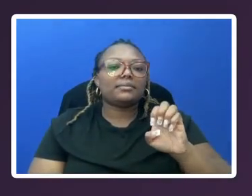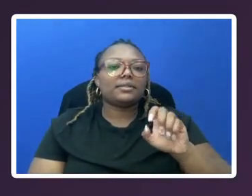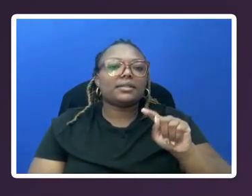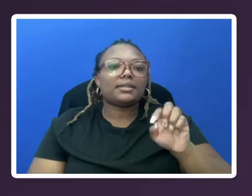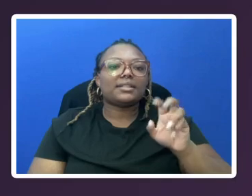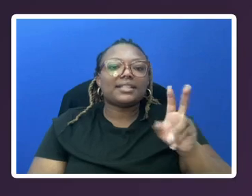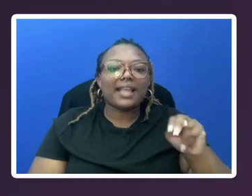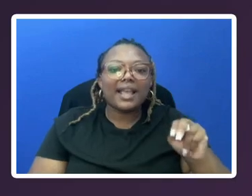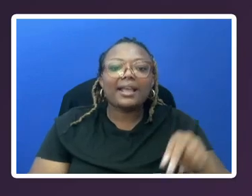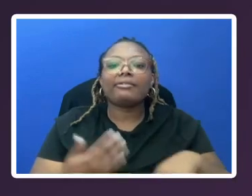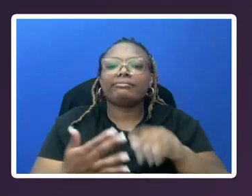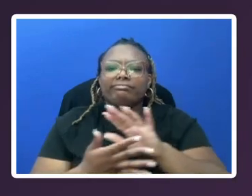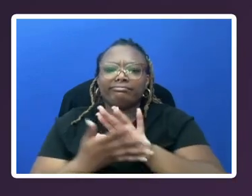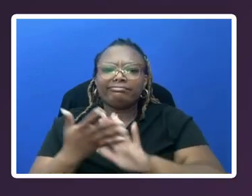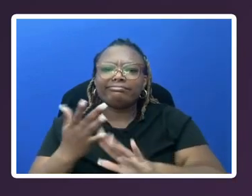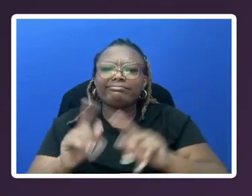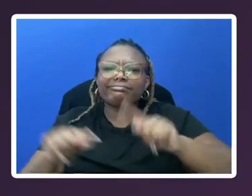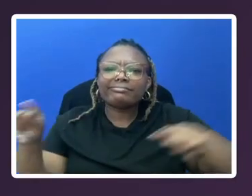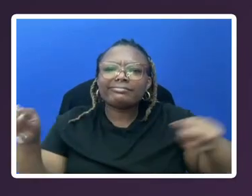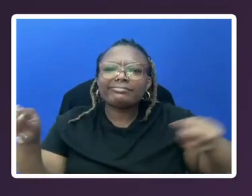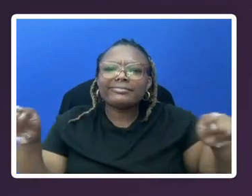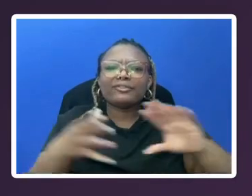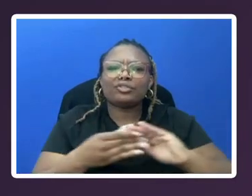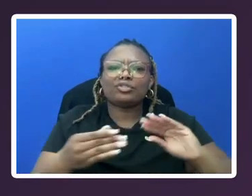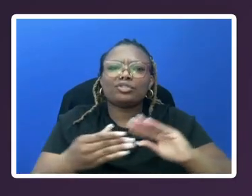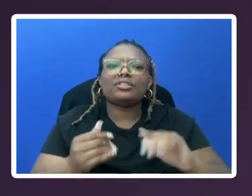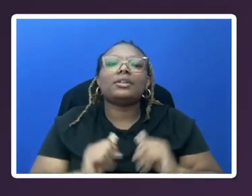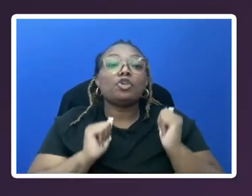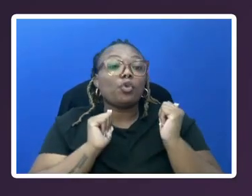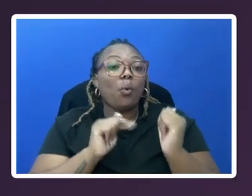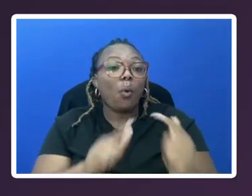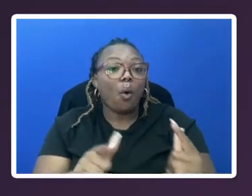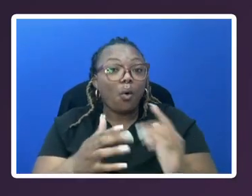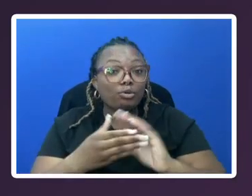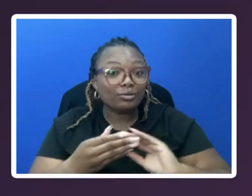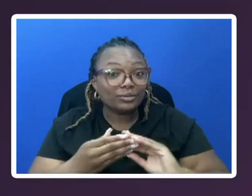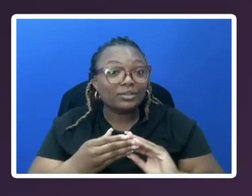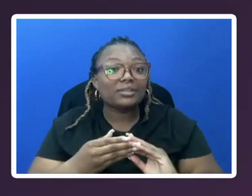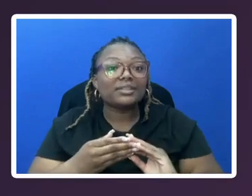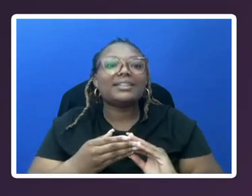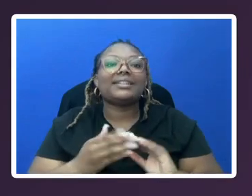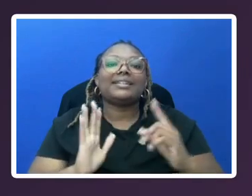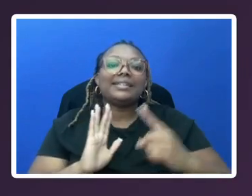So, you know, all of these stories, they're -- sometimes they can leave out, often,